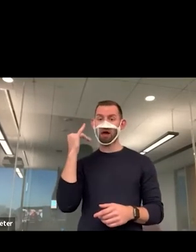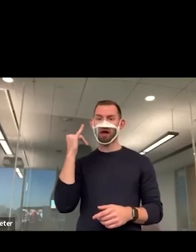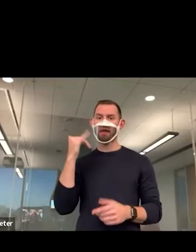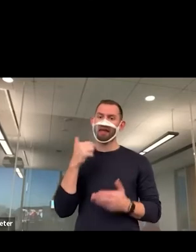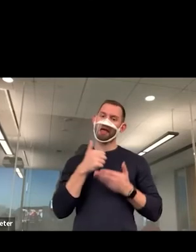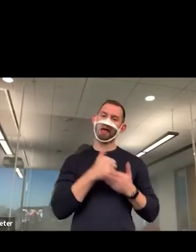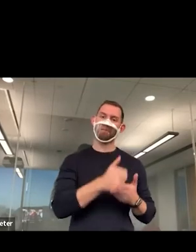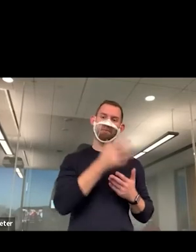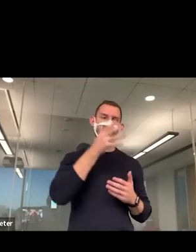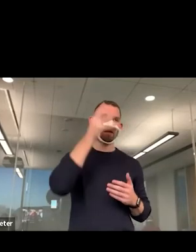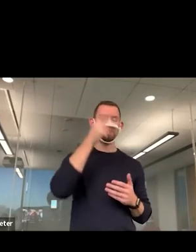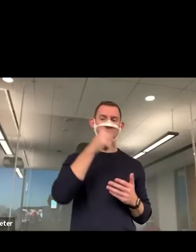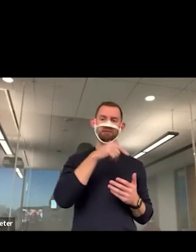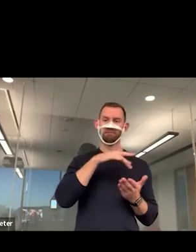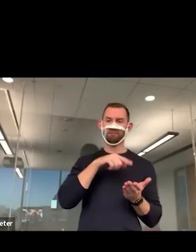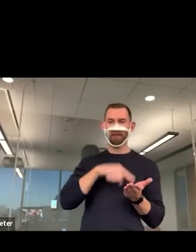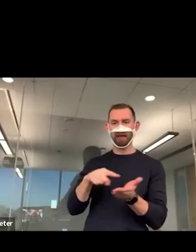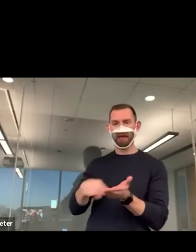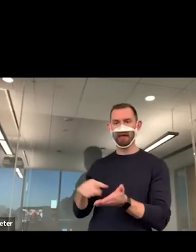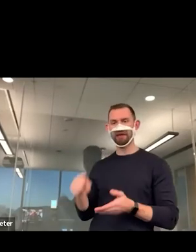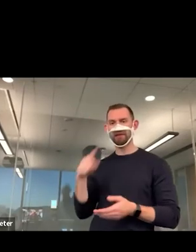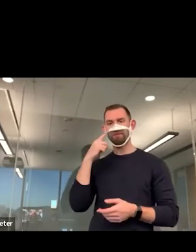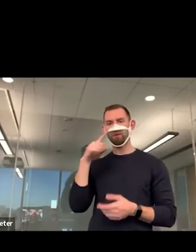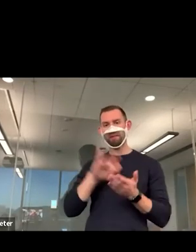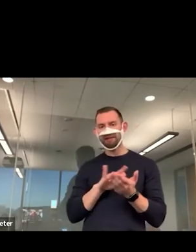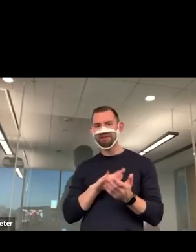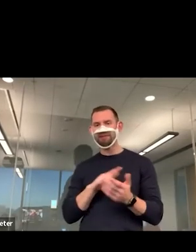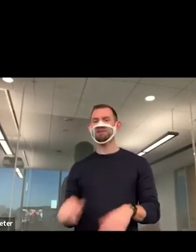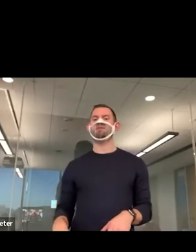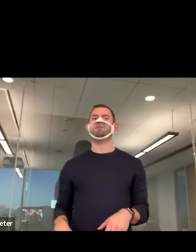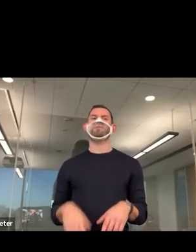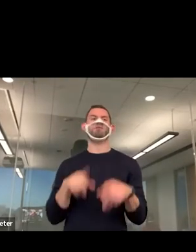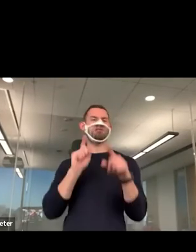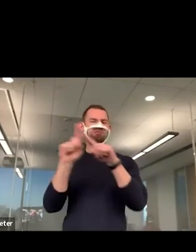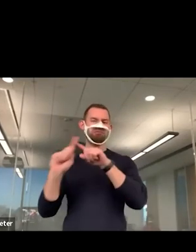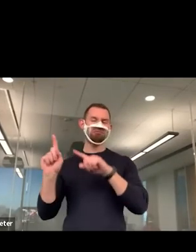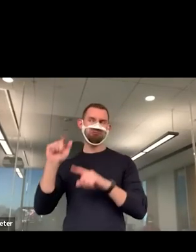their medical needs and other things that that they need throughout their life but